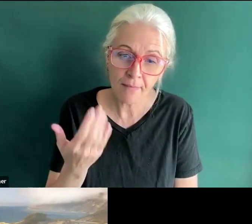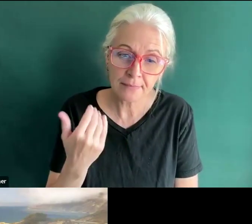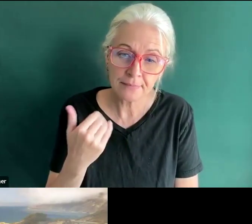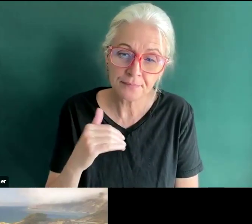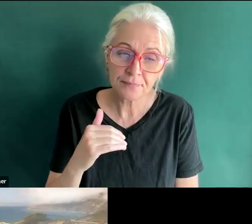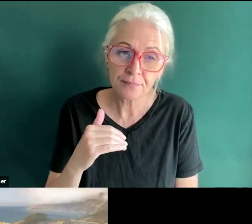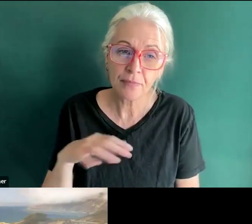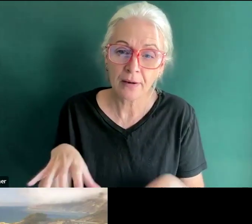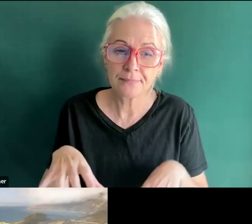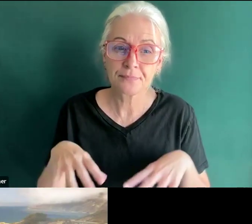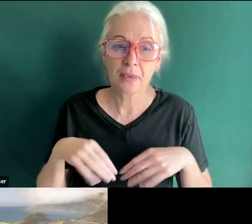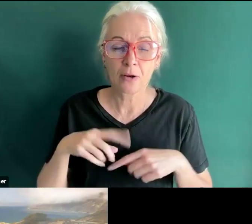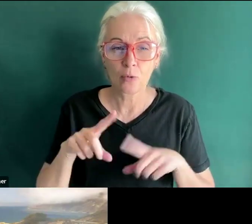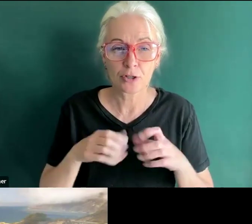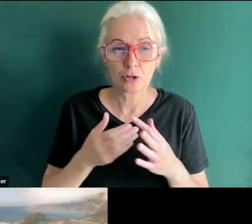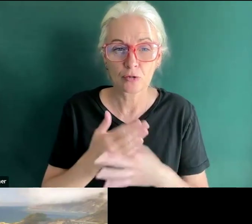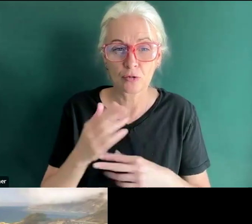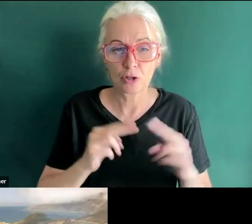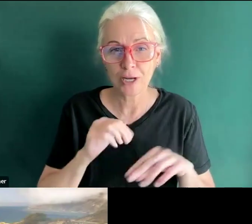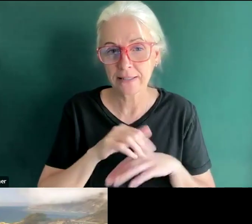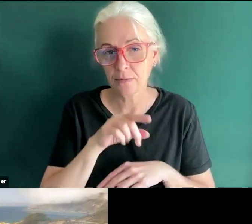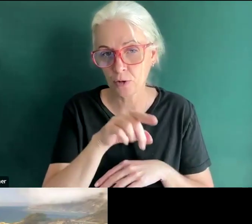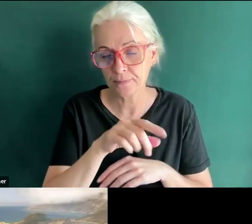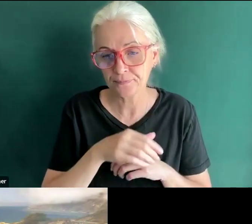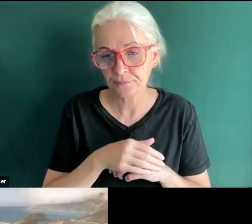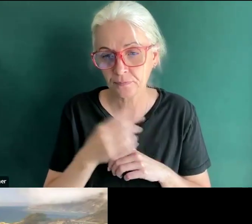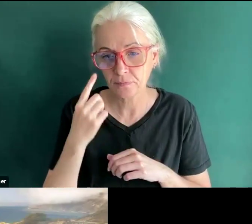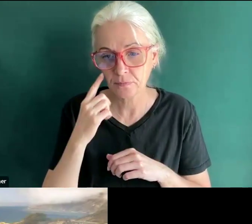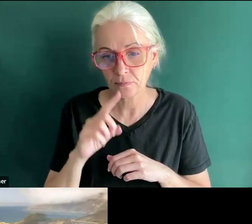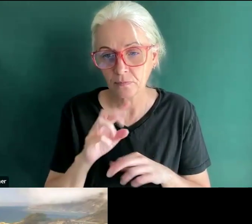the questions that came in through the chat and send them over your way for a response,